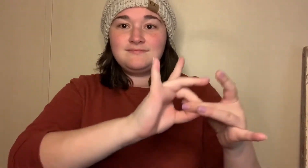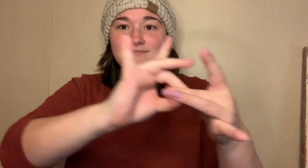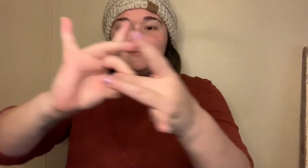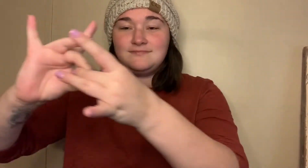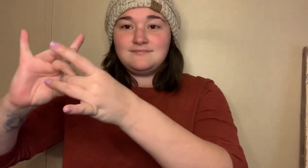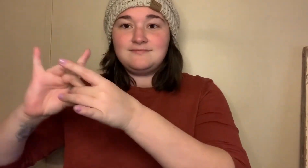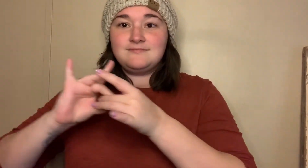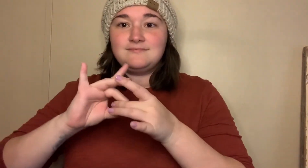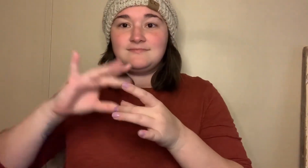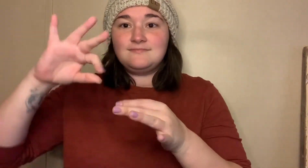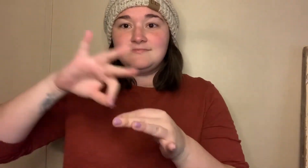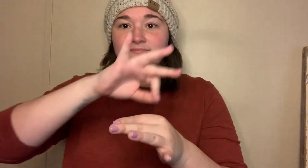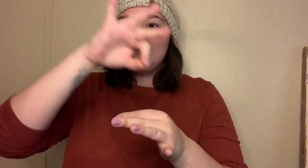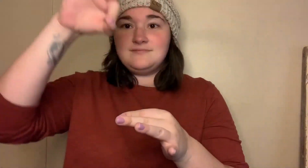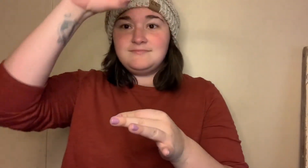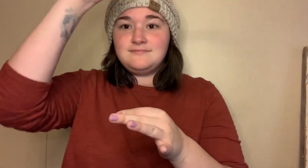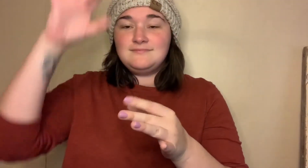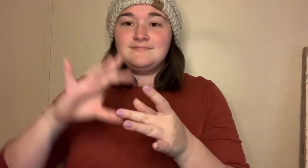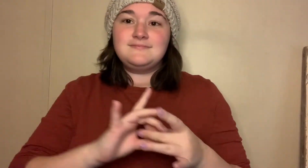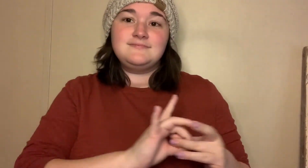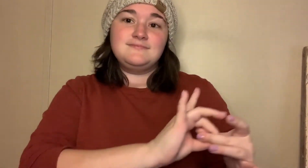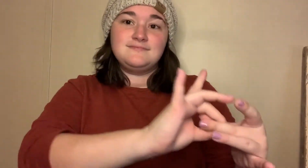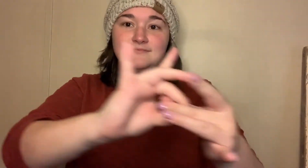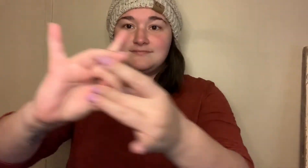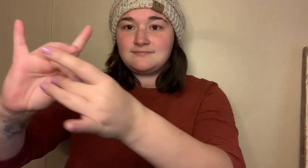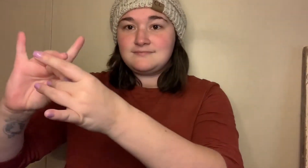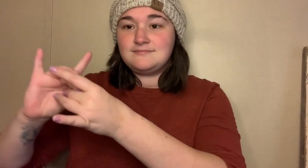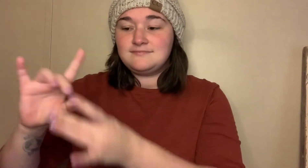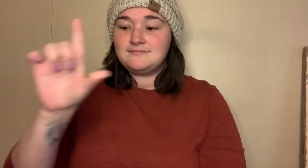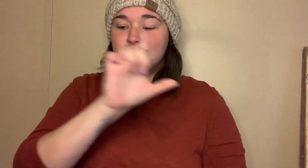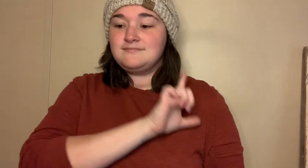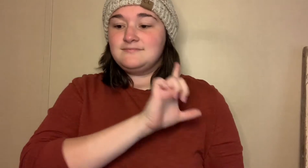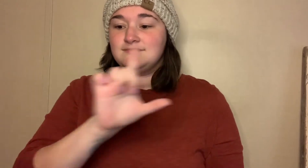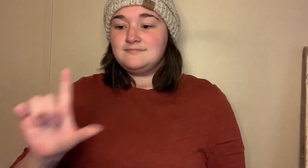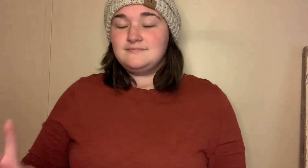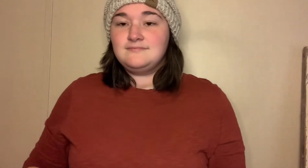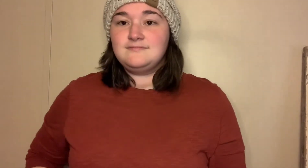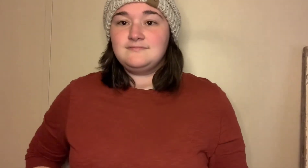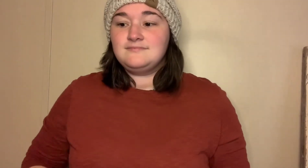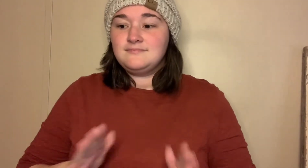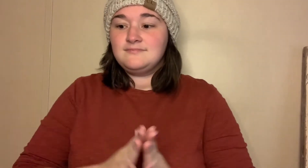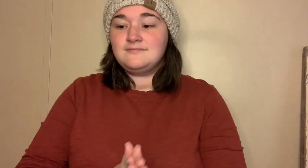we are one in the spirit we are one in the Lord